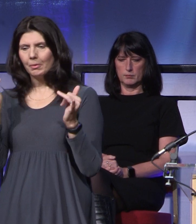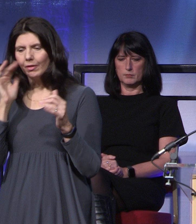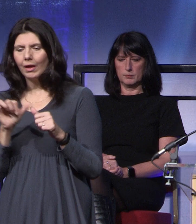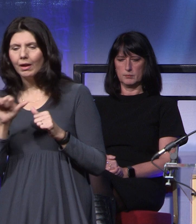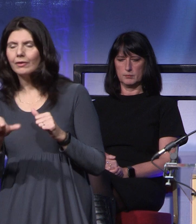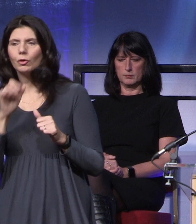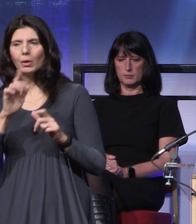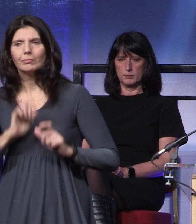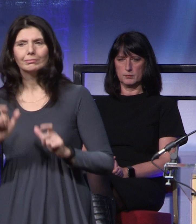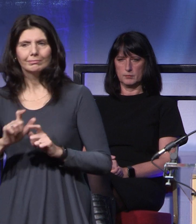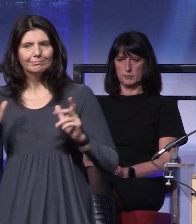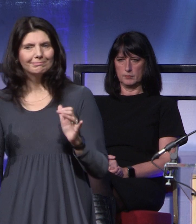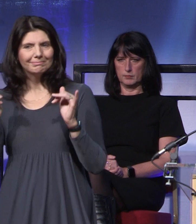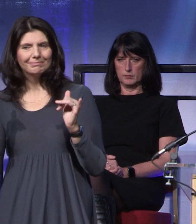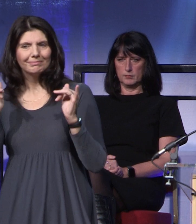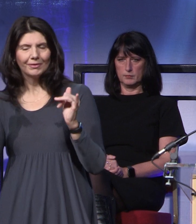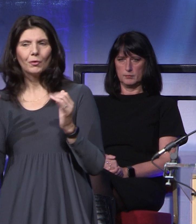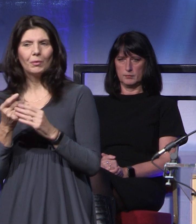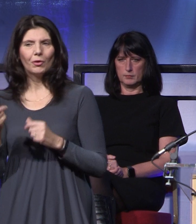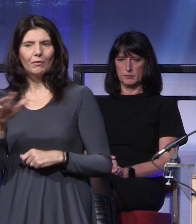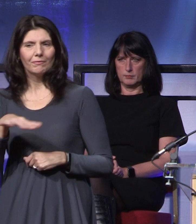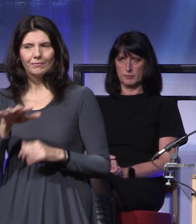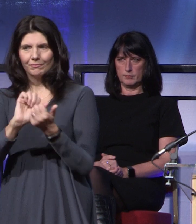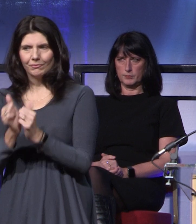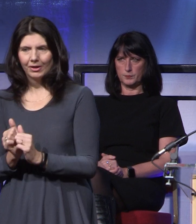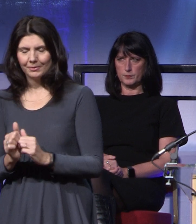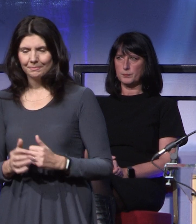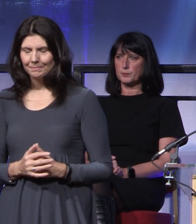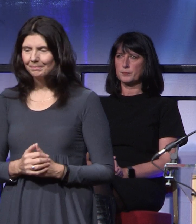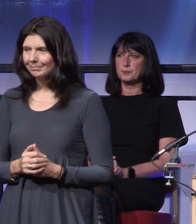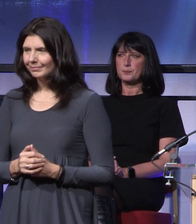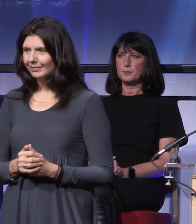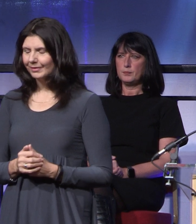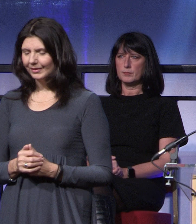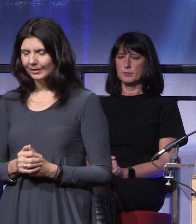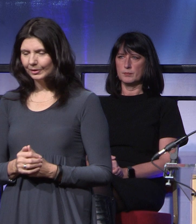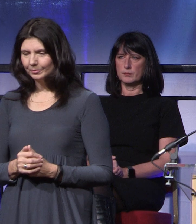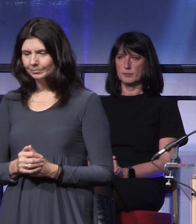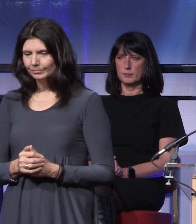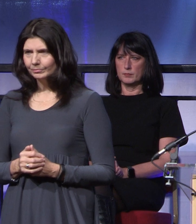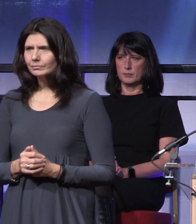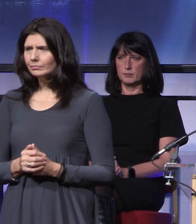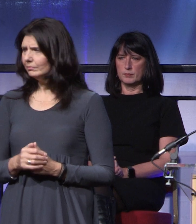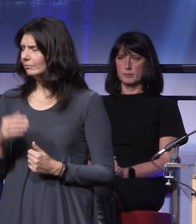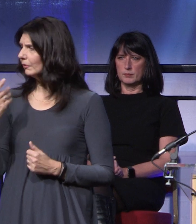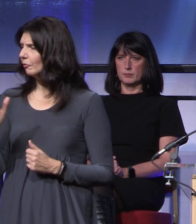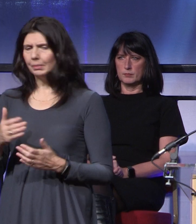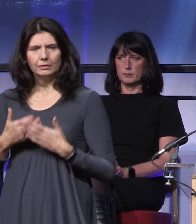go on afterwards with your families and friends your studies here have prepared